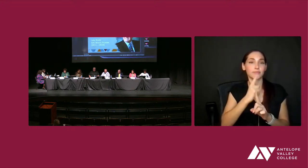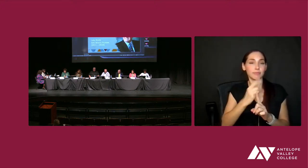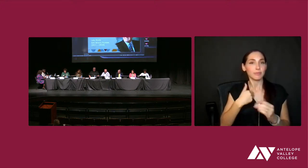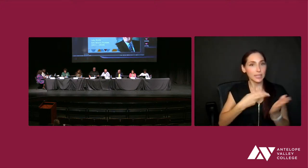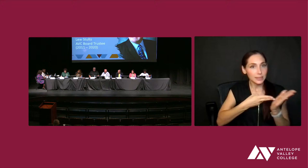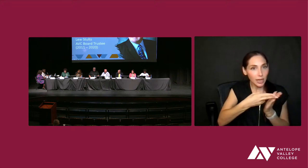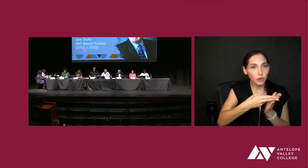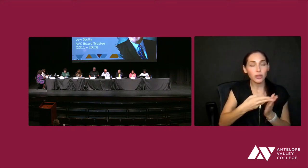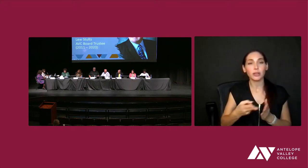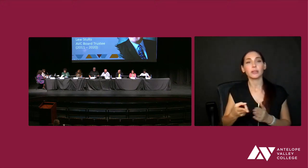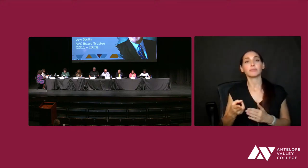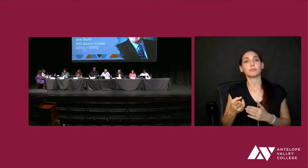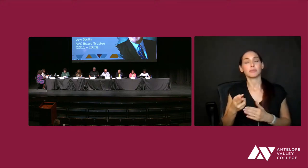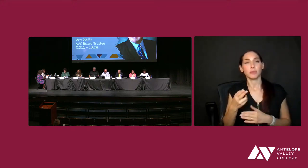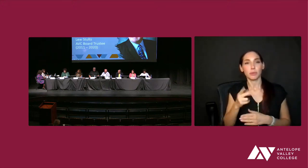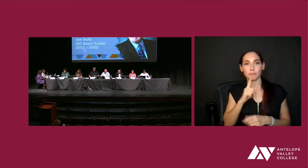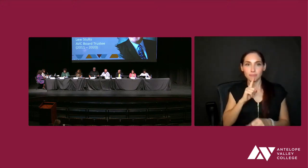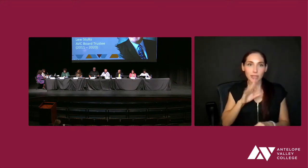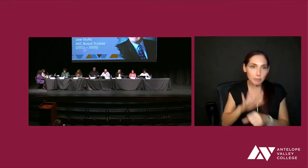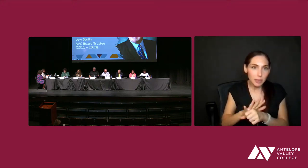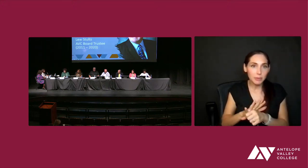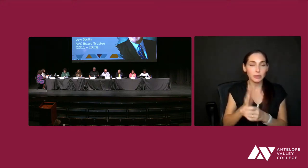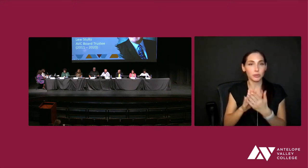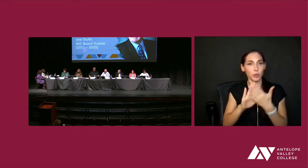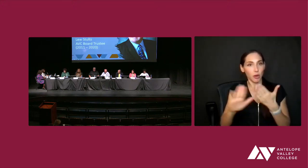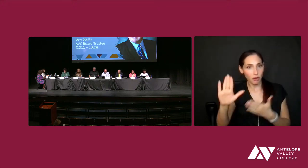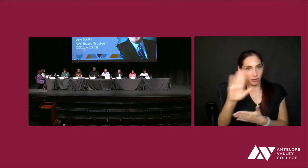honesty, and commitment to the college, students,